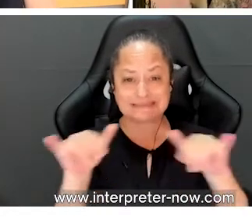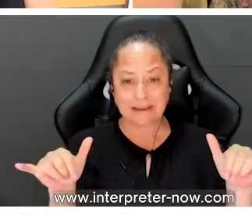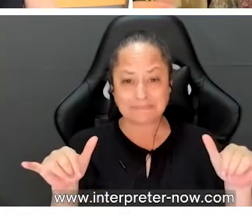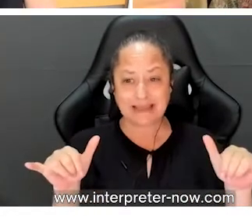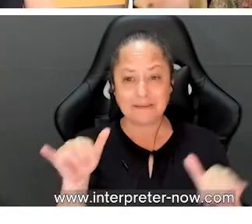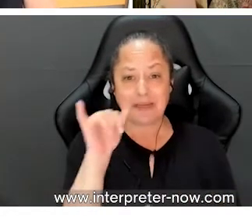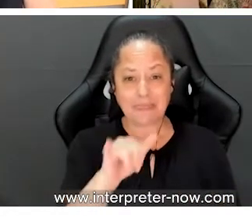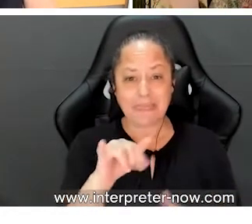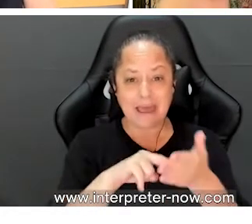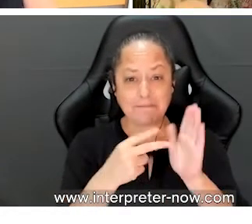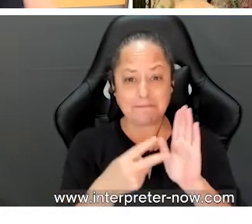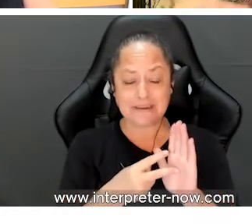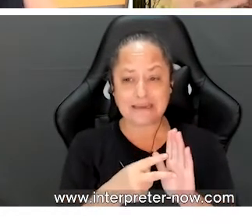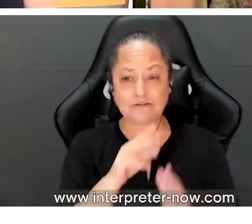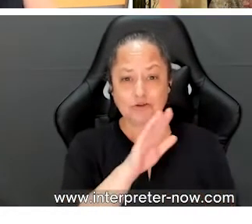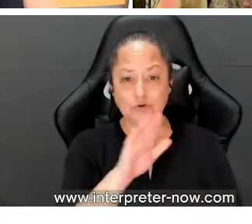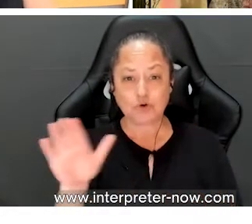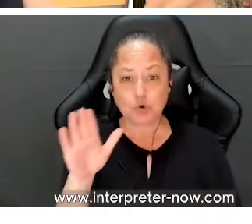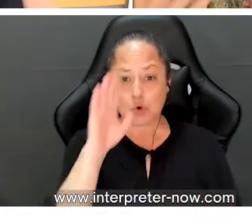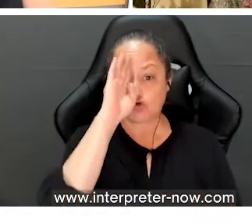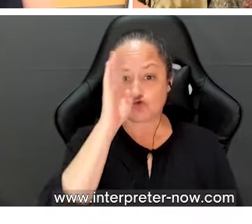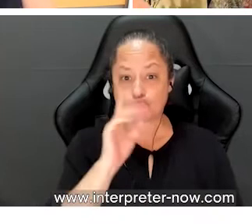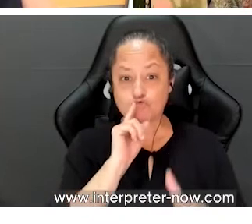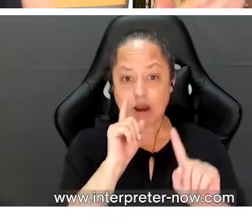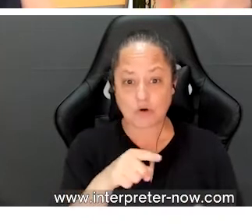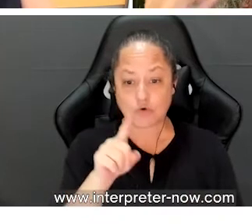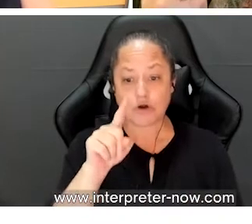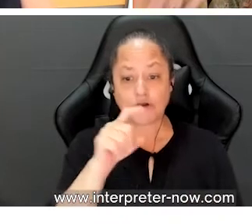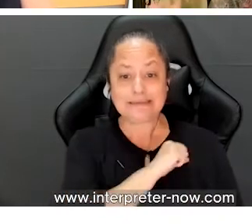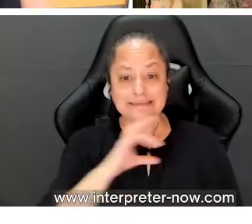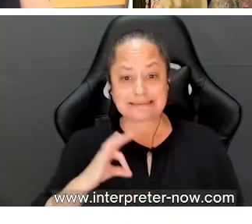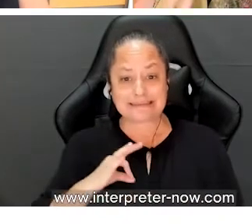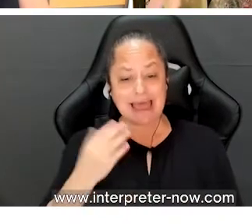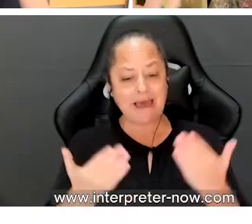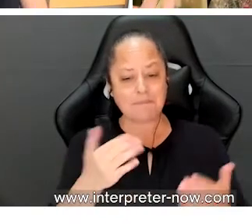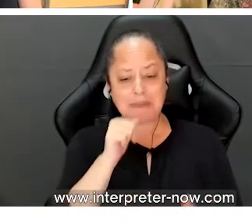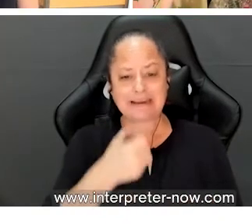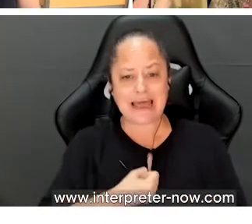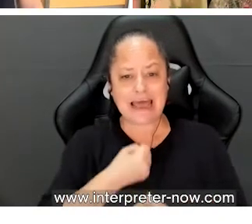That means that your direct reports and your staff might not express to you what it is